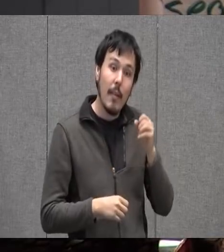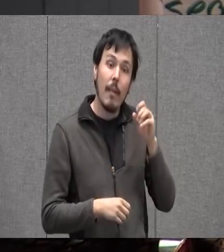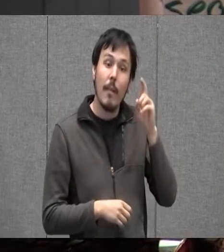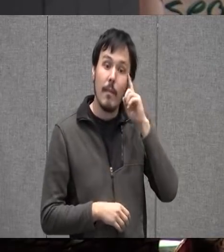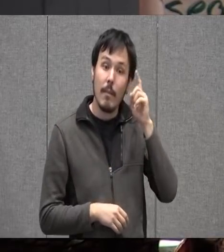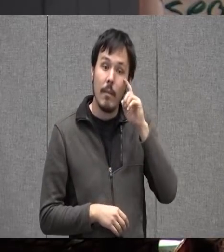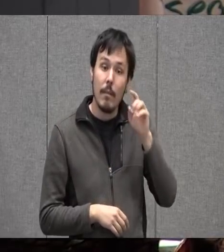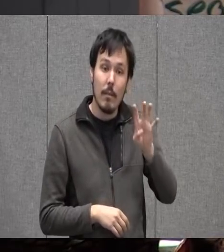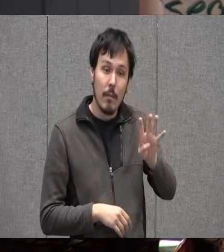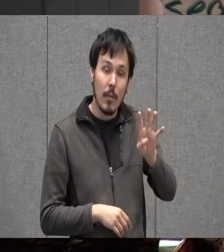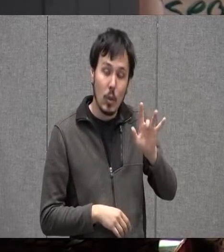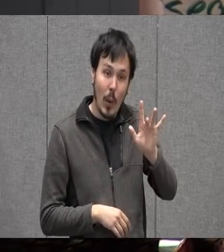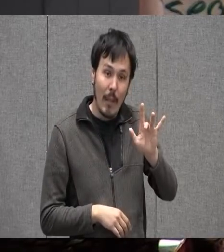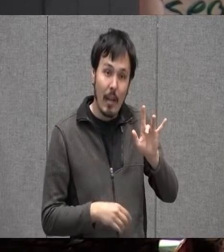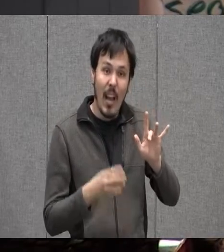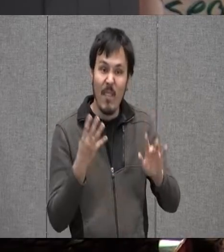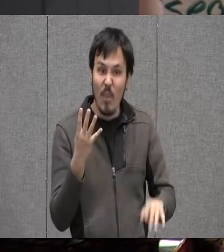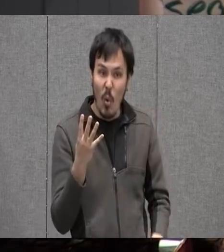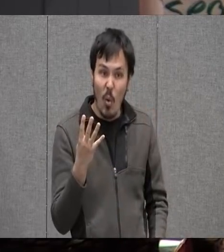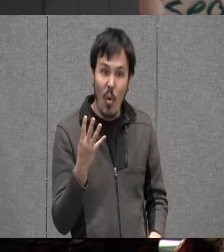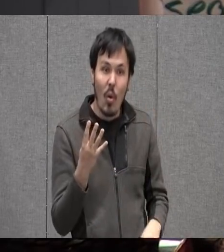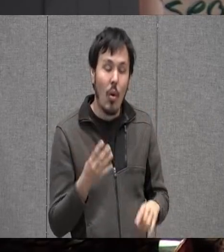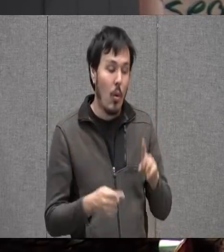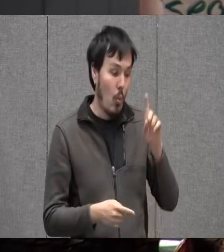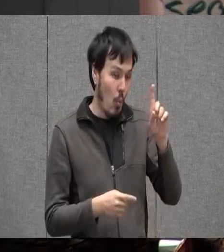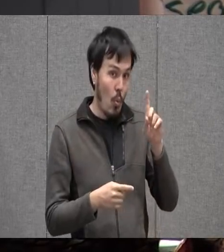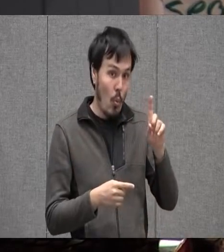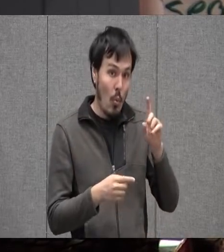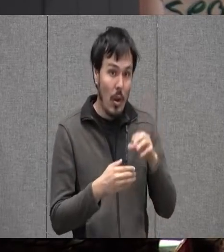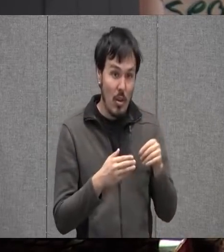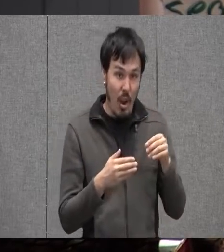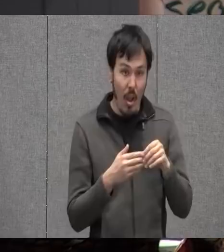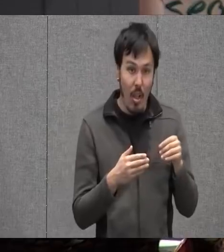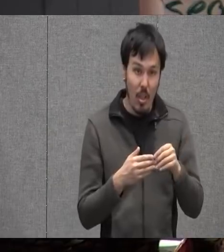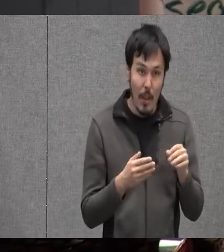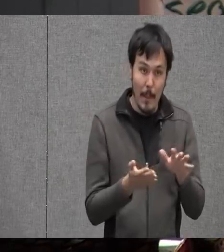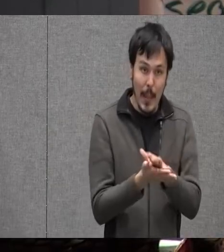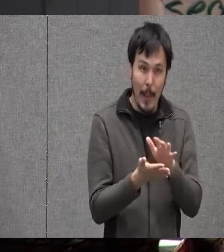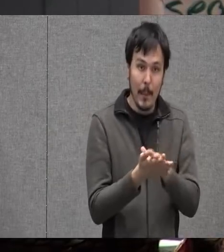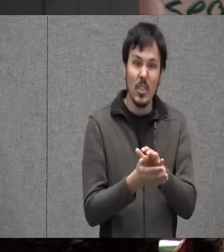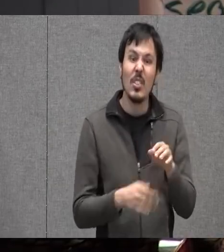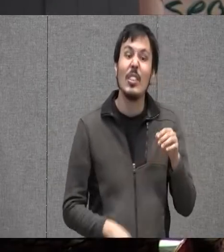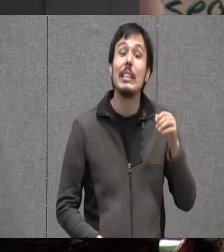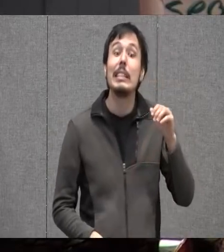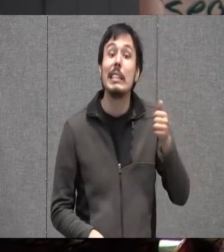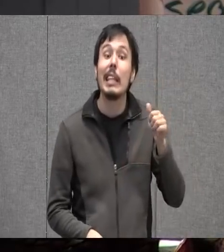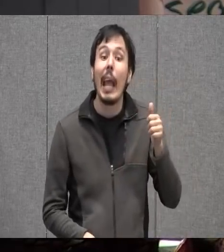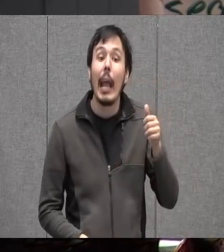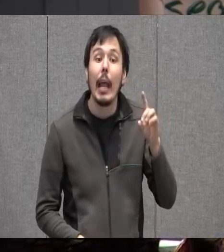in a paper dollar, as 10 dimes. How many nickels, I wonder.